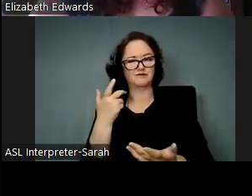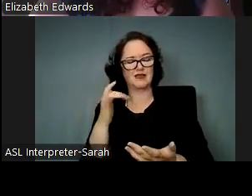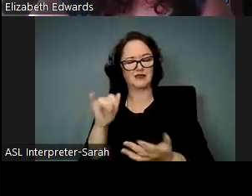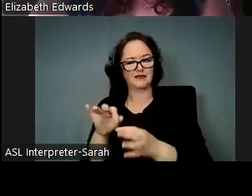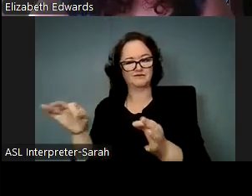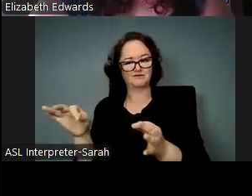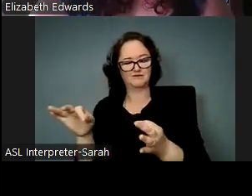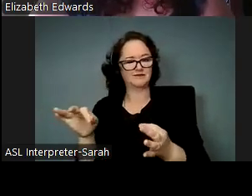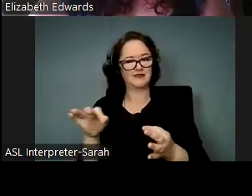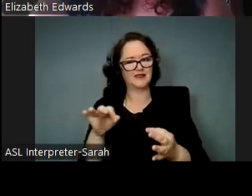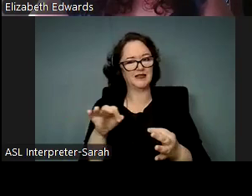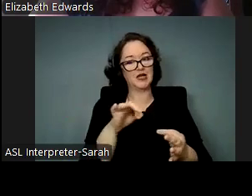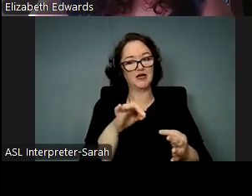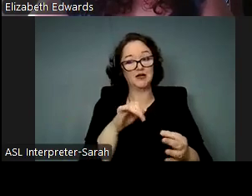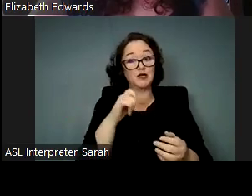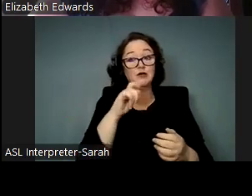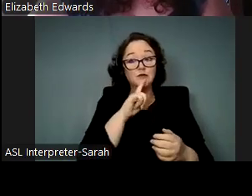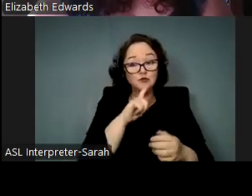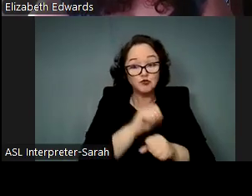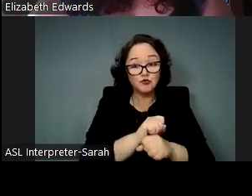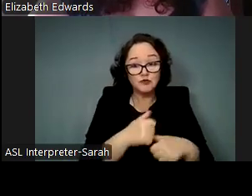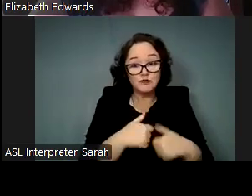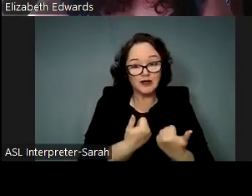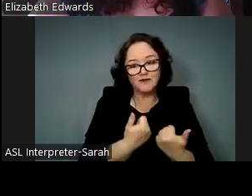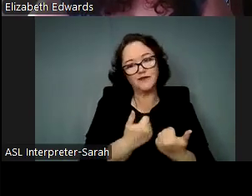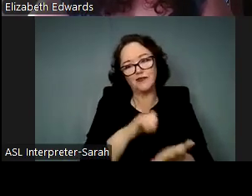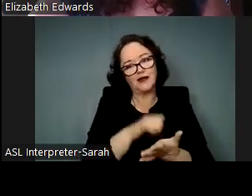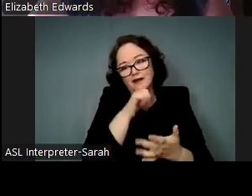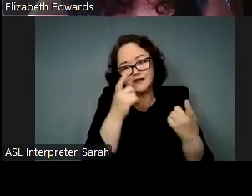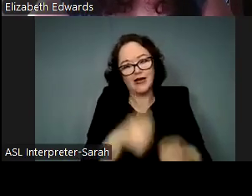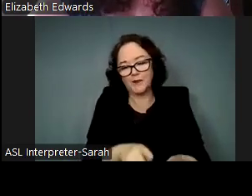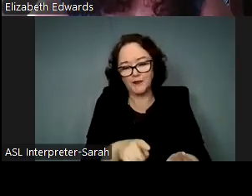do something different in order to actually meet person-centered